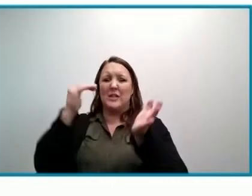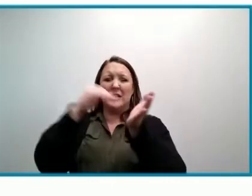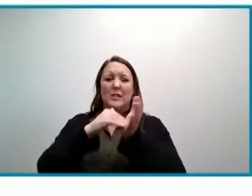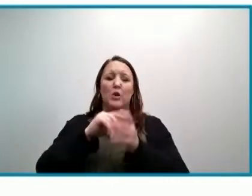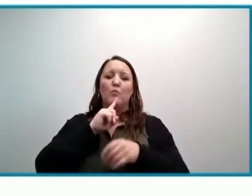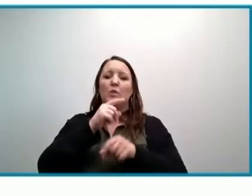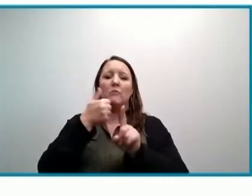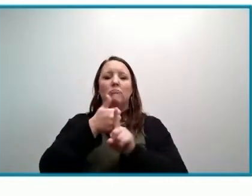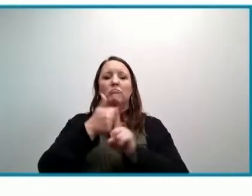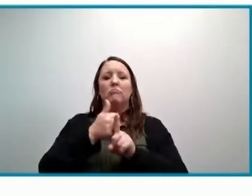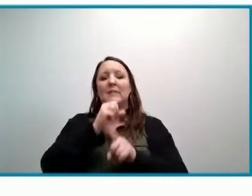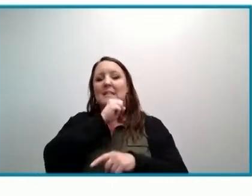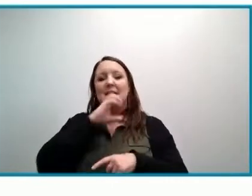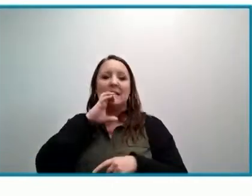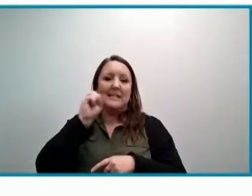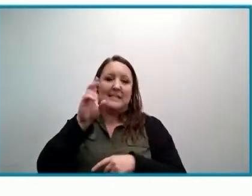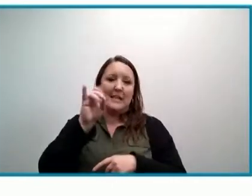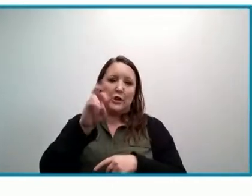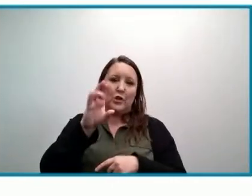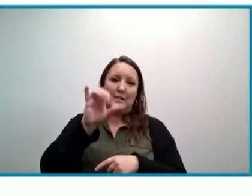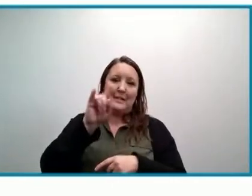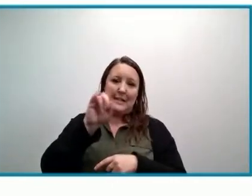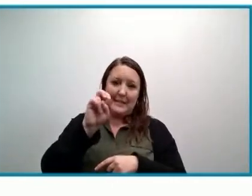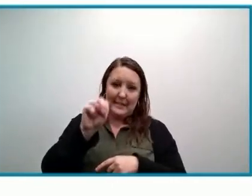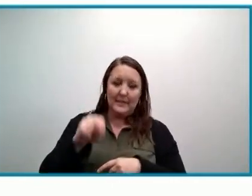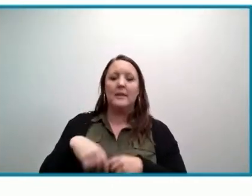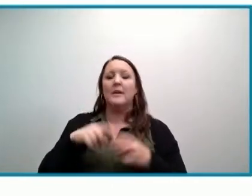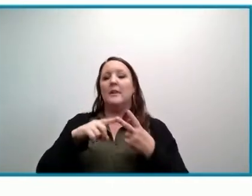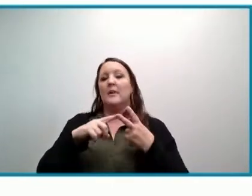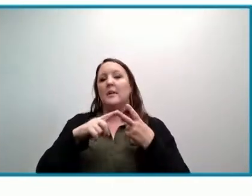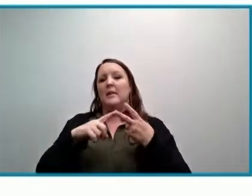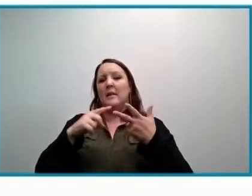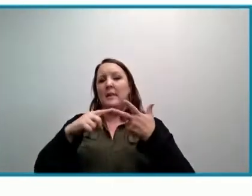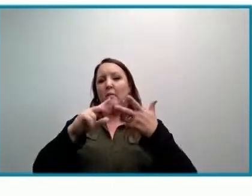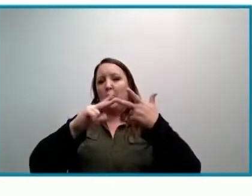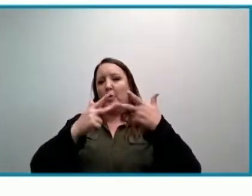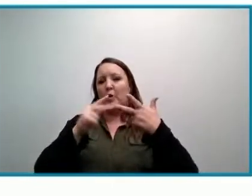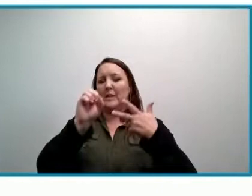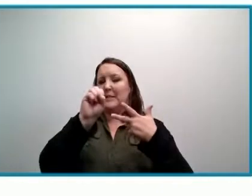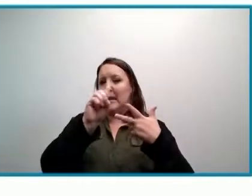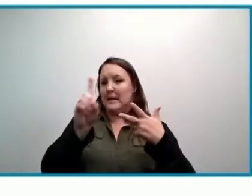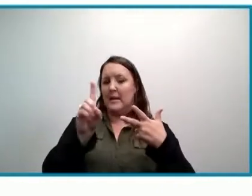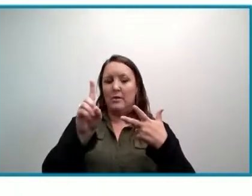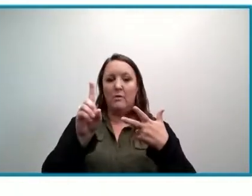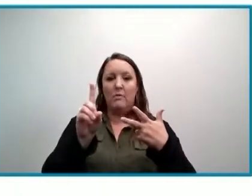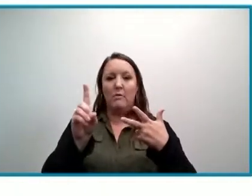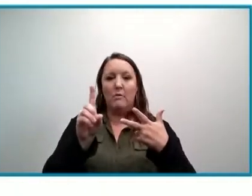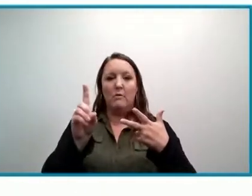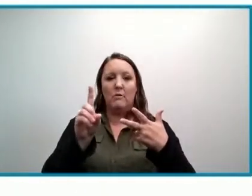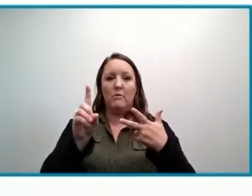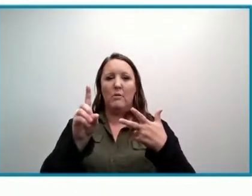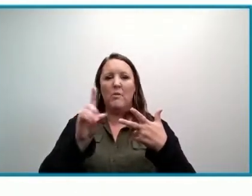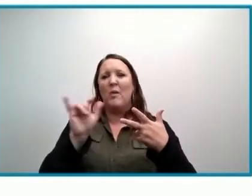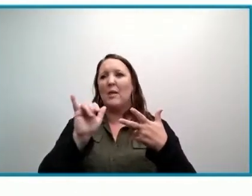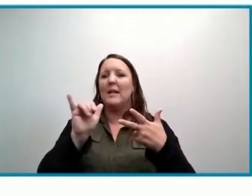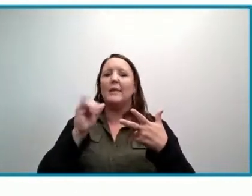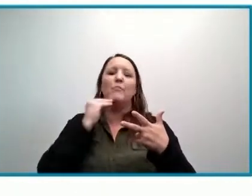And then, um, the, uh, our San Diego, um, uh, is like our homeless shelter in San Diego,